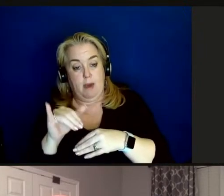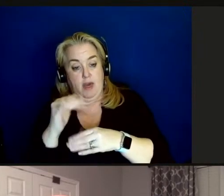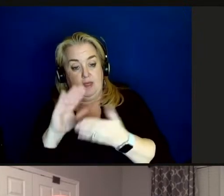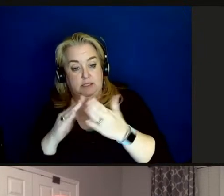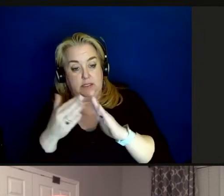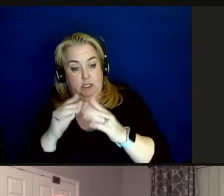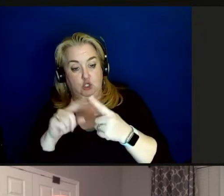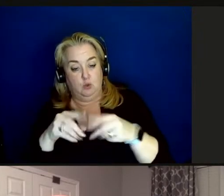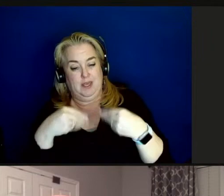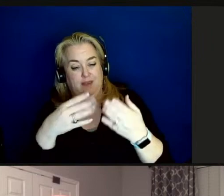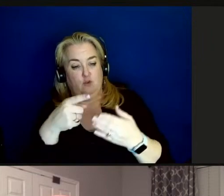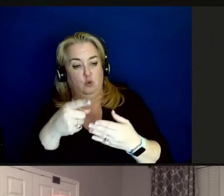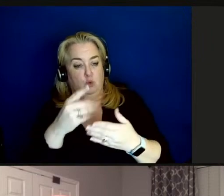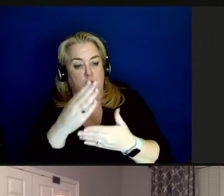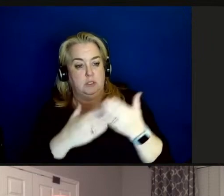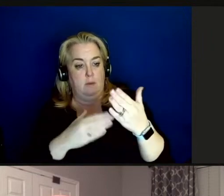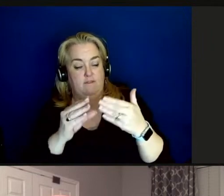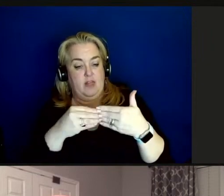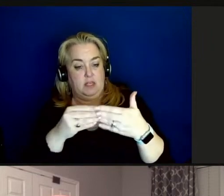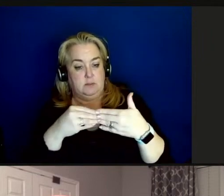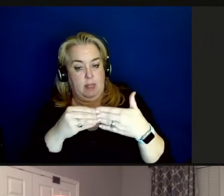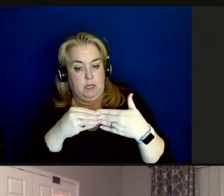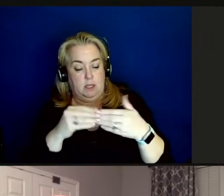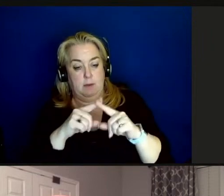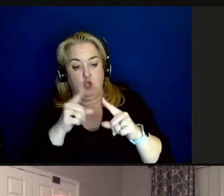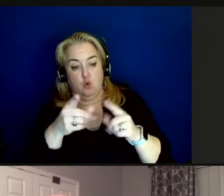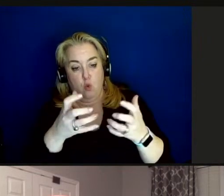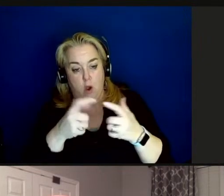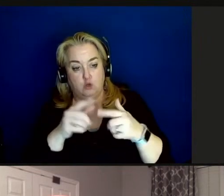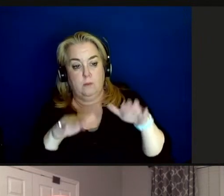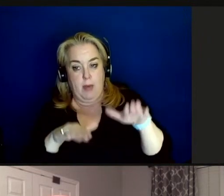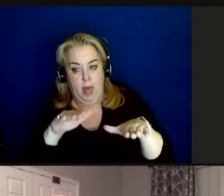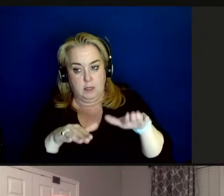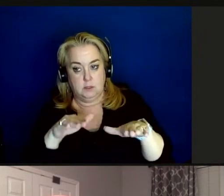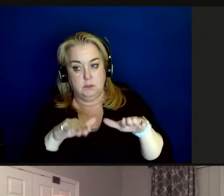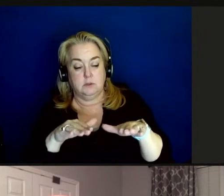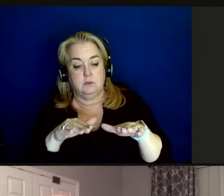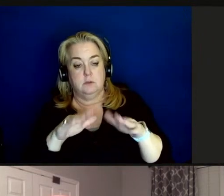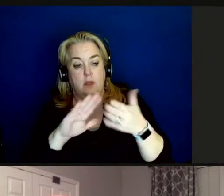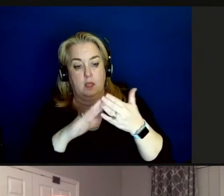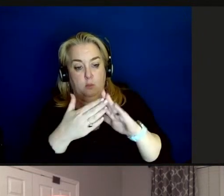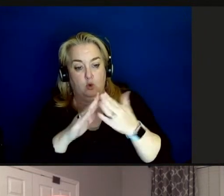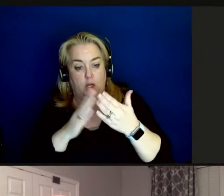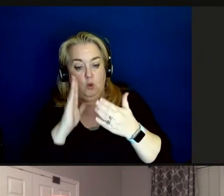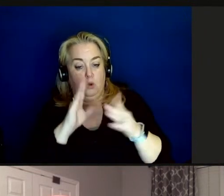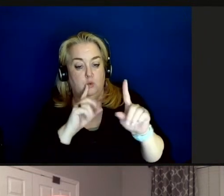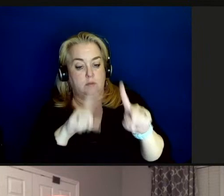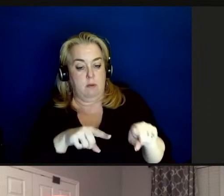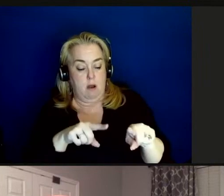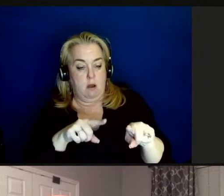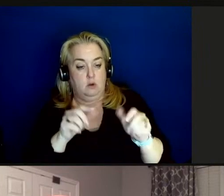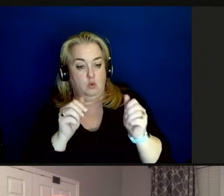REASONS AND THEN FOR GENERAL FUND USE AS DETERMINED BY THE CITY AS THE LAST ONE TO